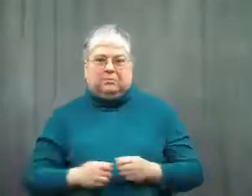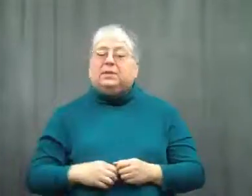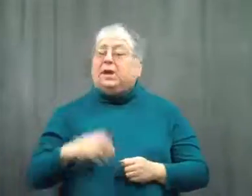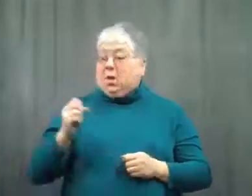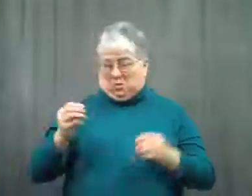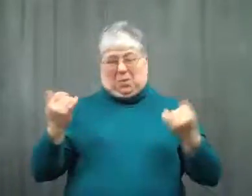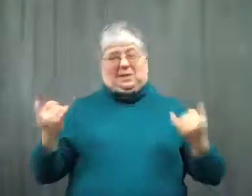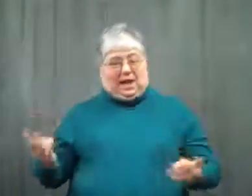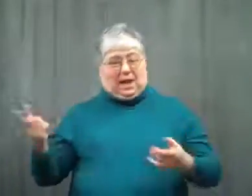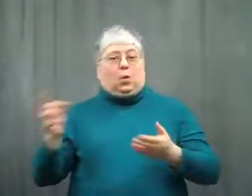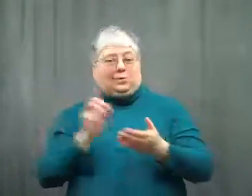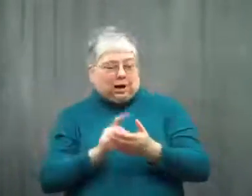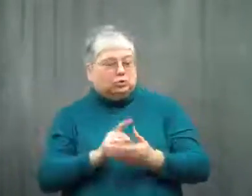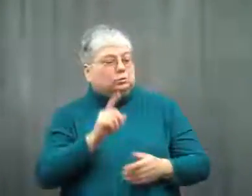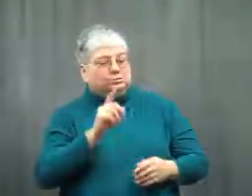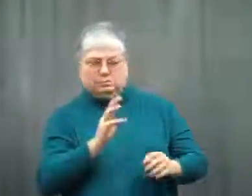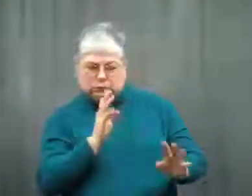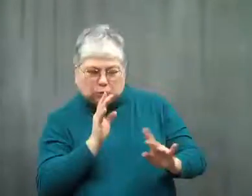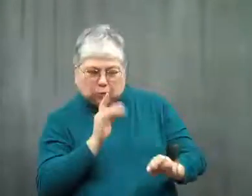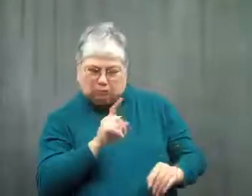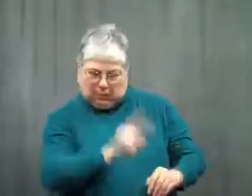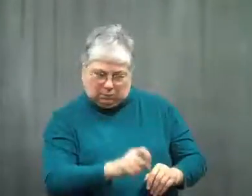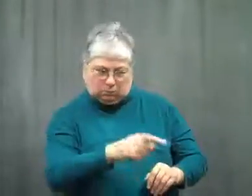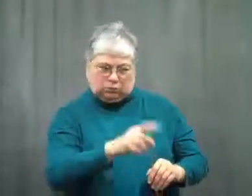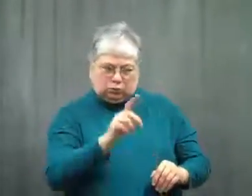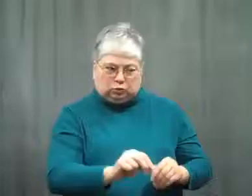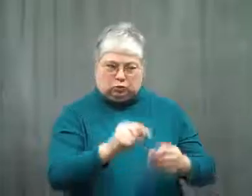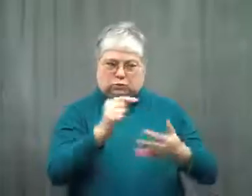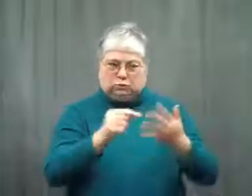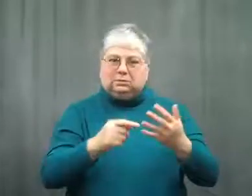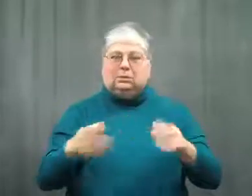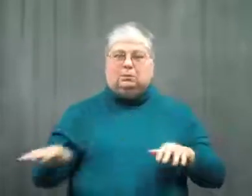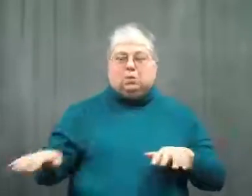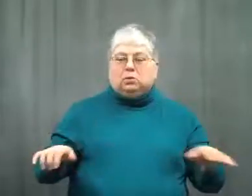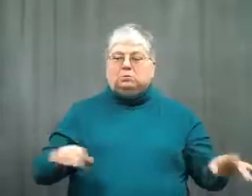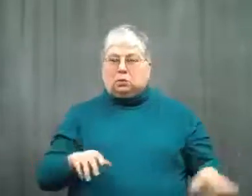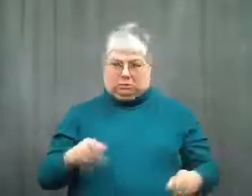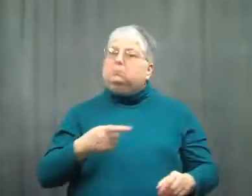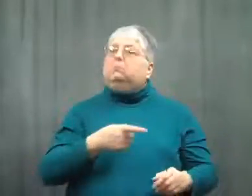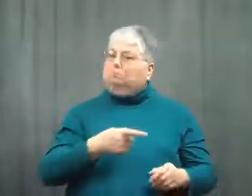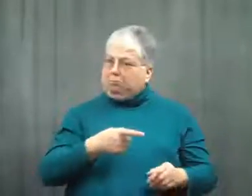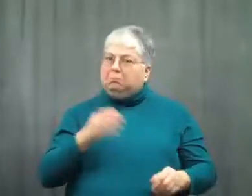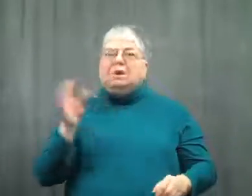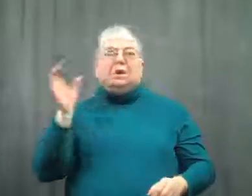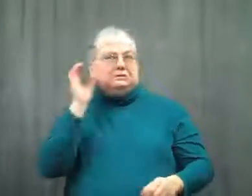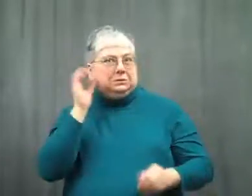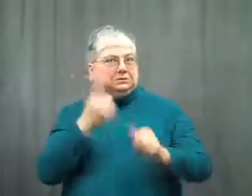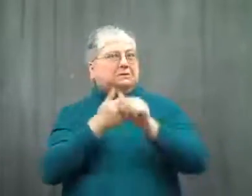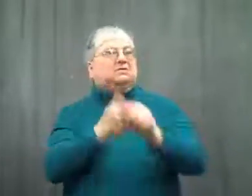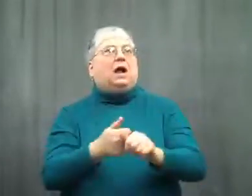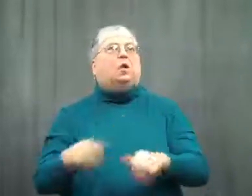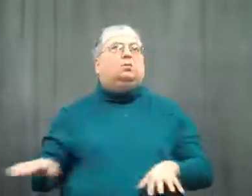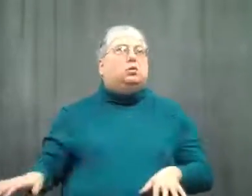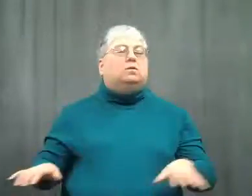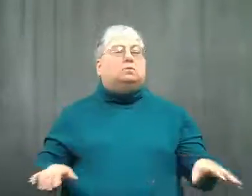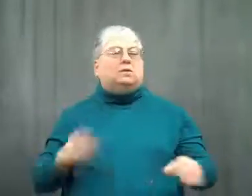Doctors have been giving her instructions, and she is following them.